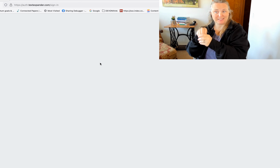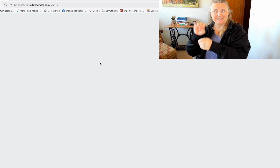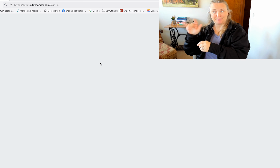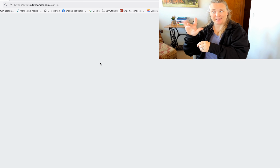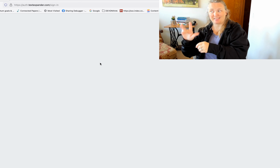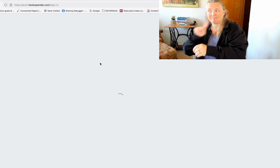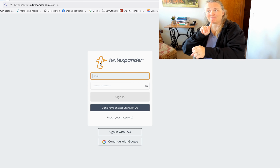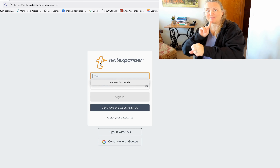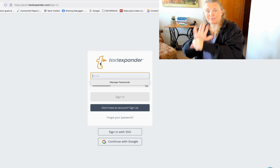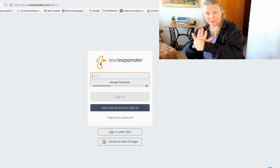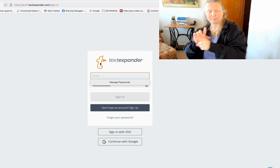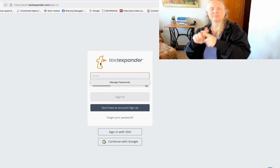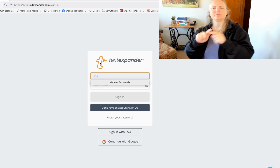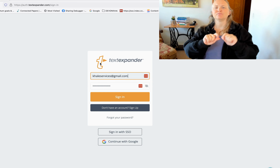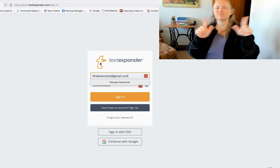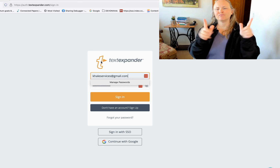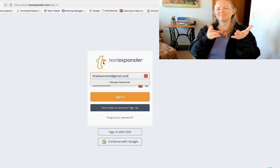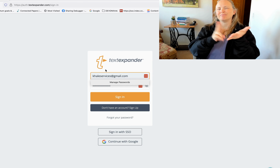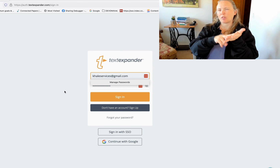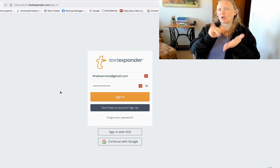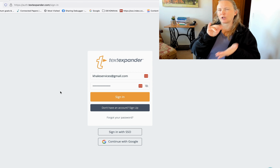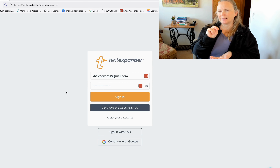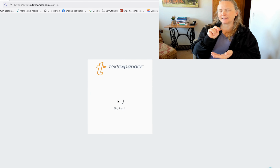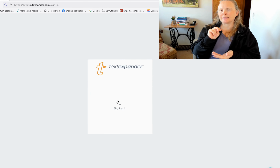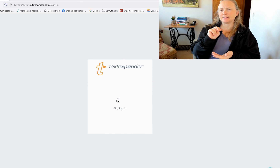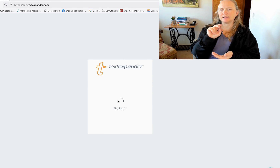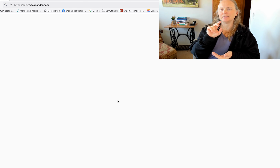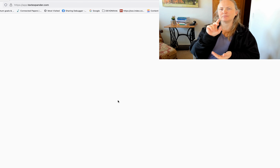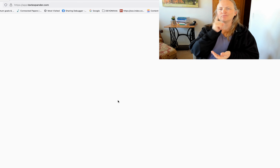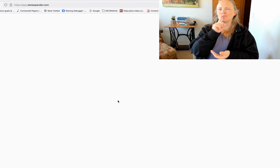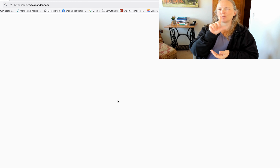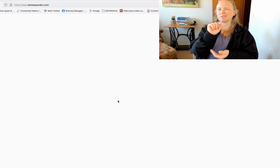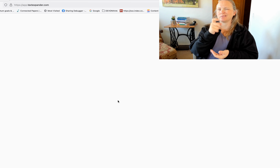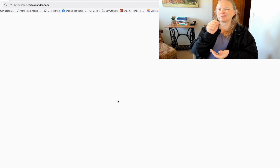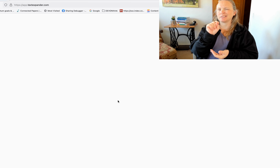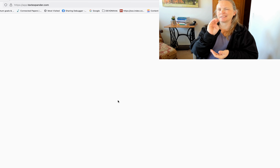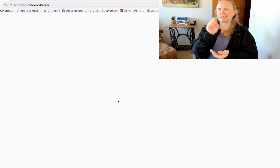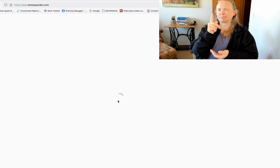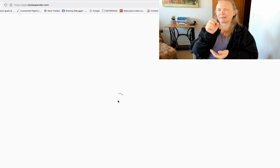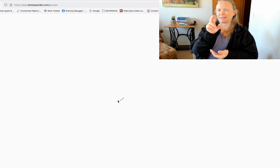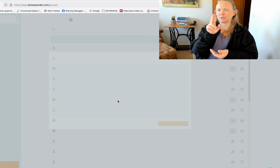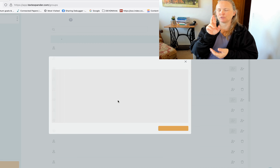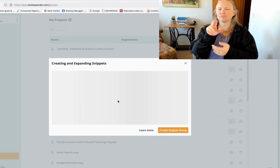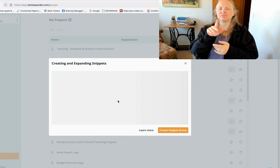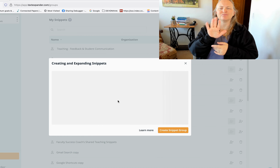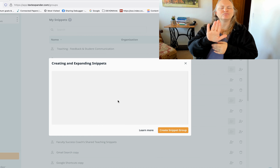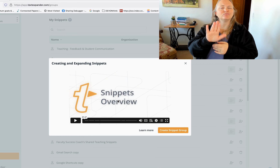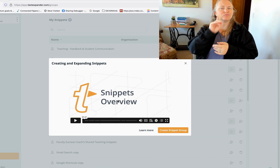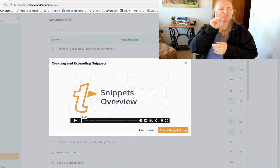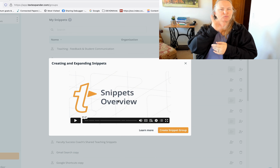You will be able to sign in. To text expander, yours is going to look a little different from mine.